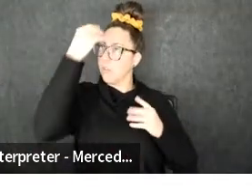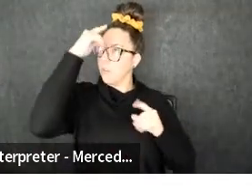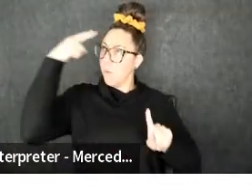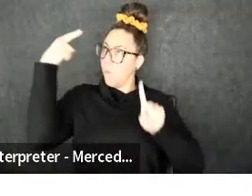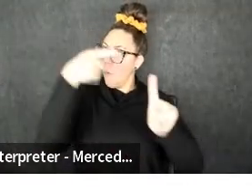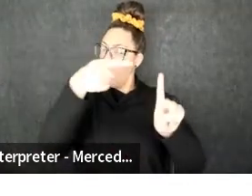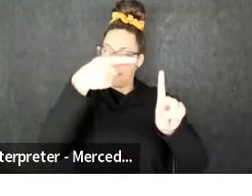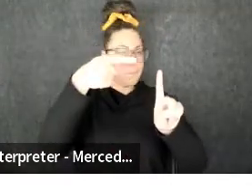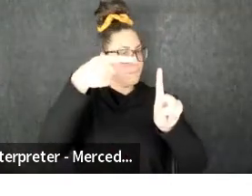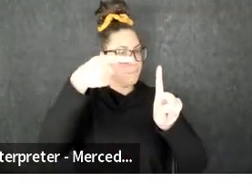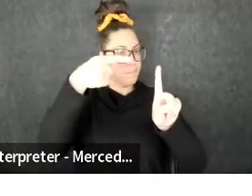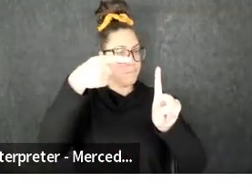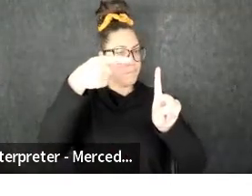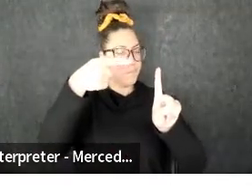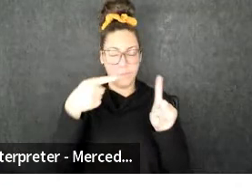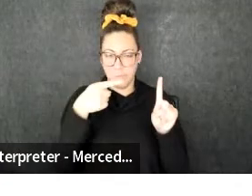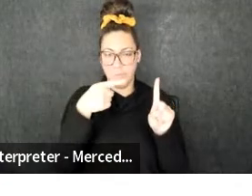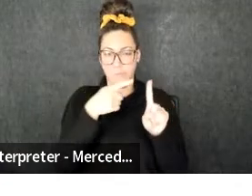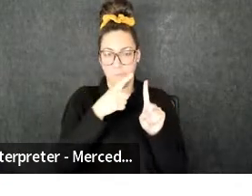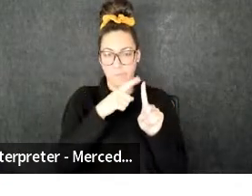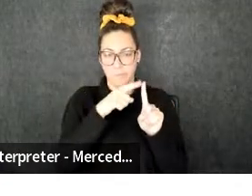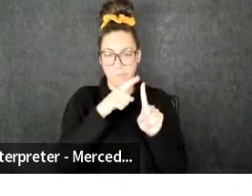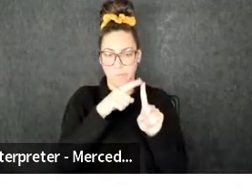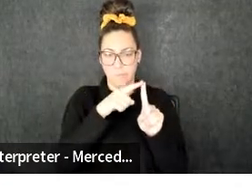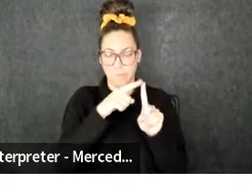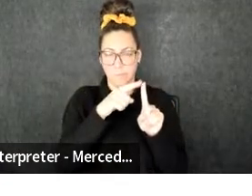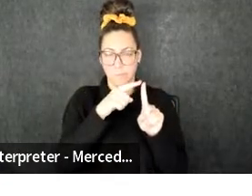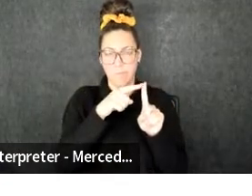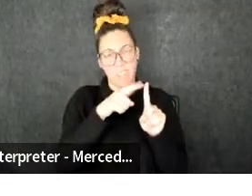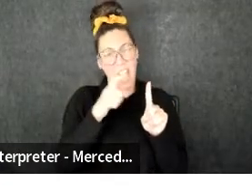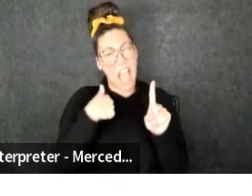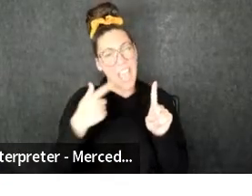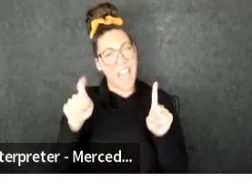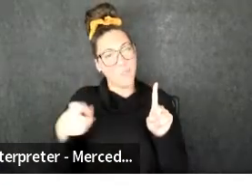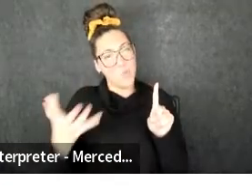setting a goal it's something that we actually want to do or that we are